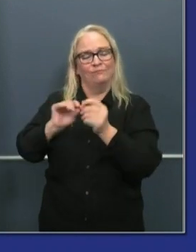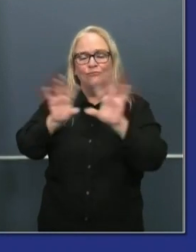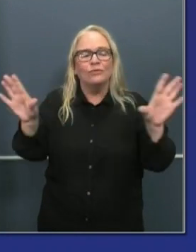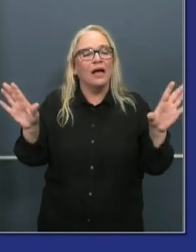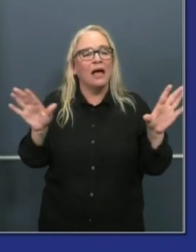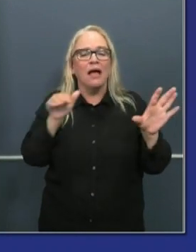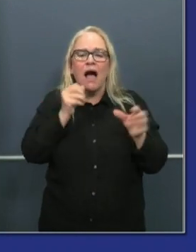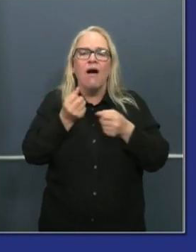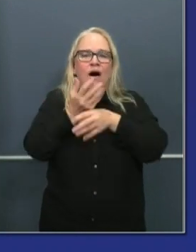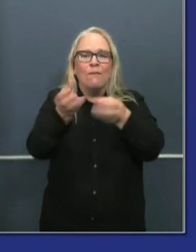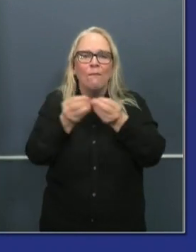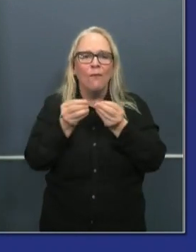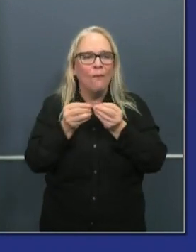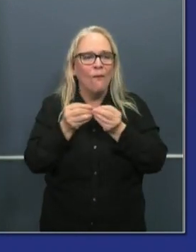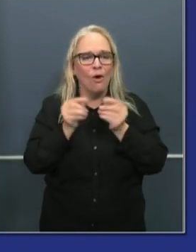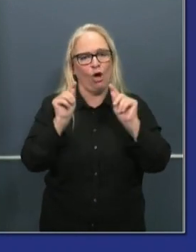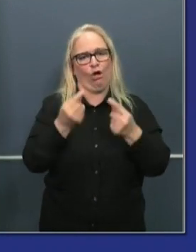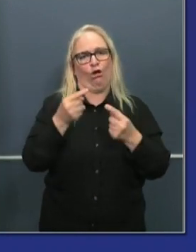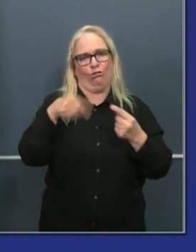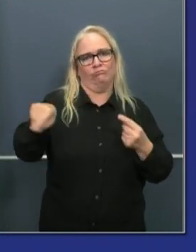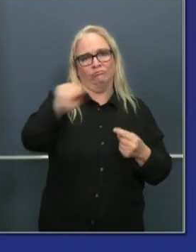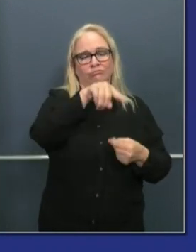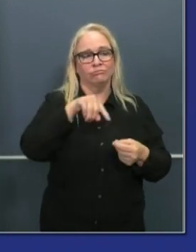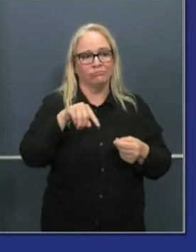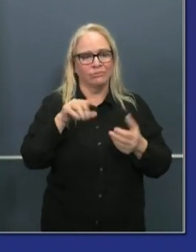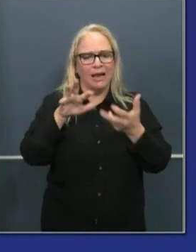MEMBERS AND MOREOVER JUST MAKING SURE WE MITIGATE THE